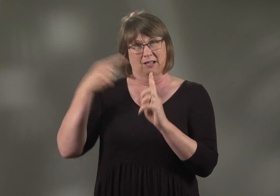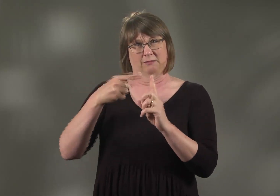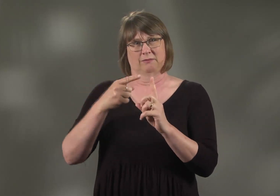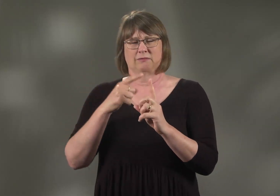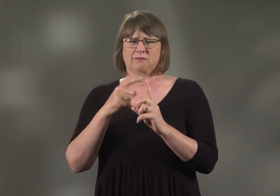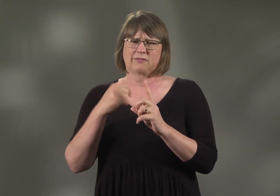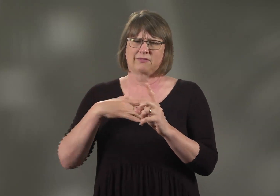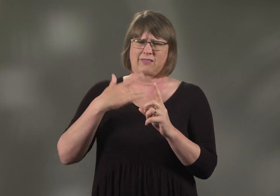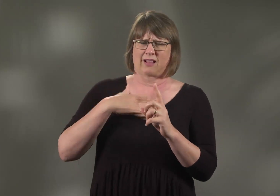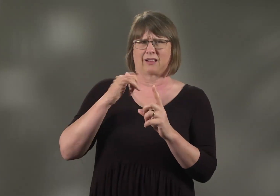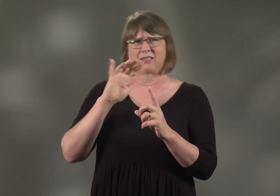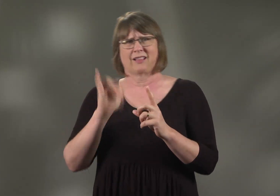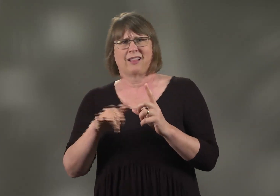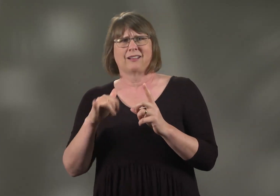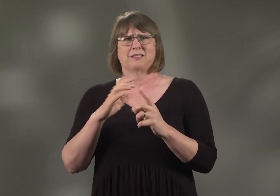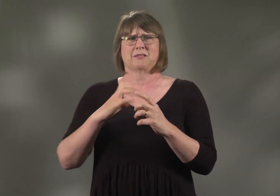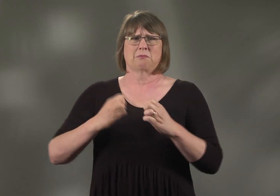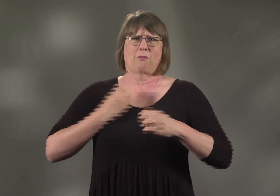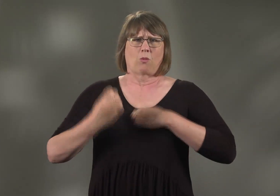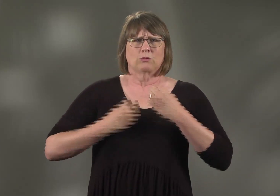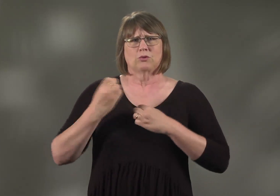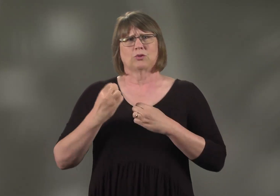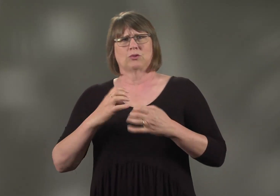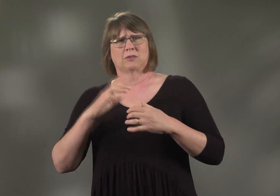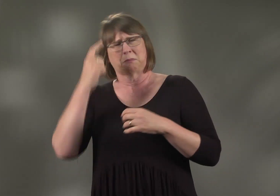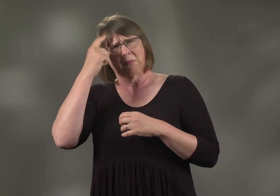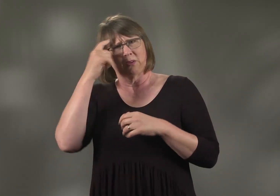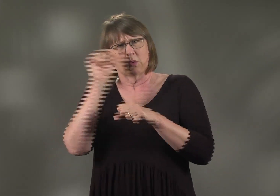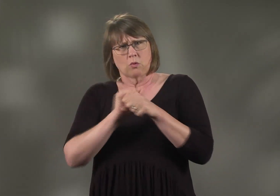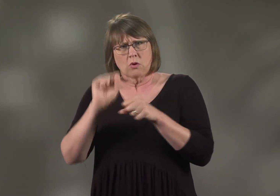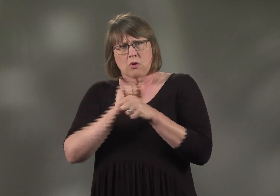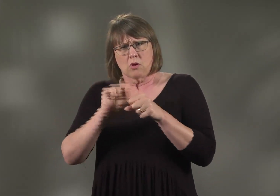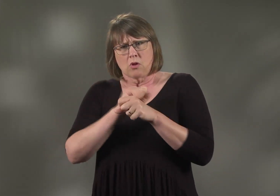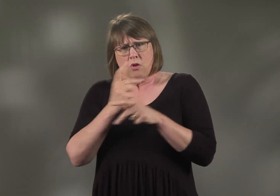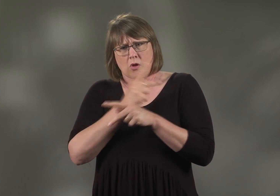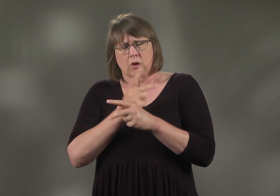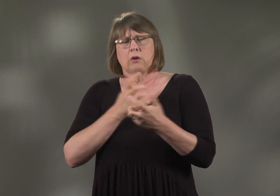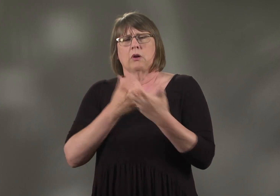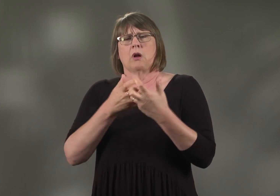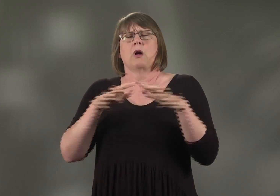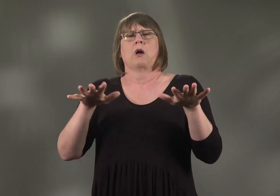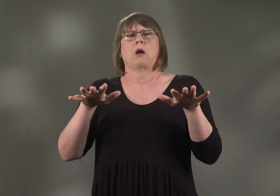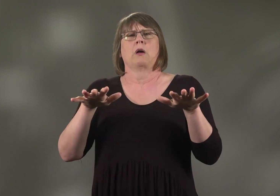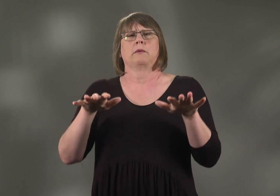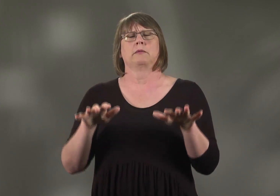Sometimes I find it's a lot of emotional and mental work to figure out what to say.